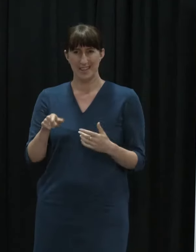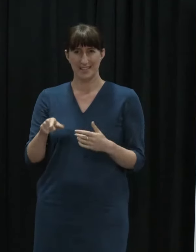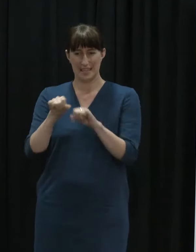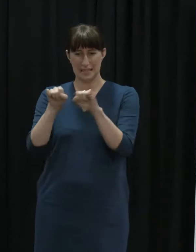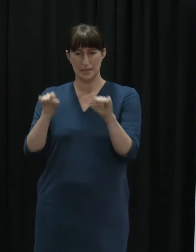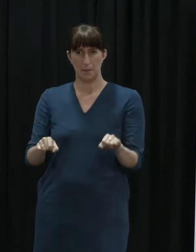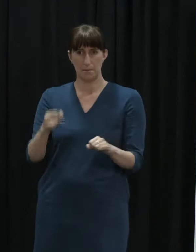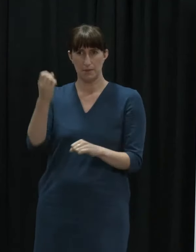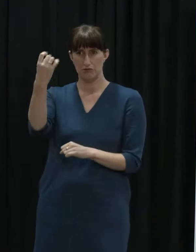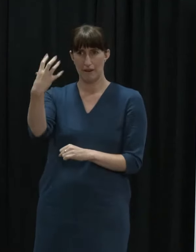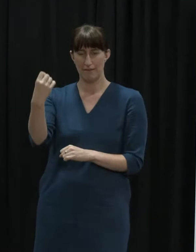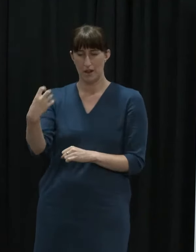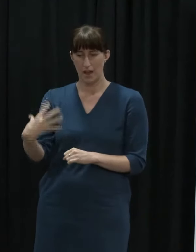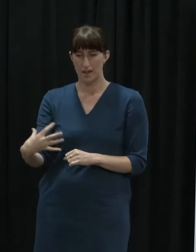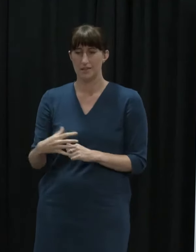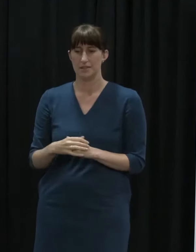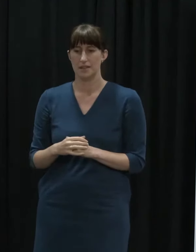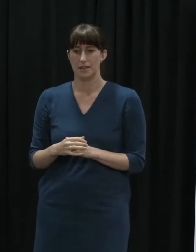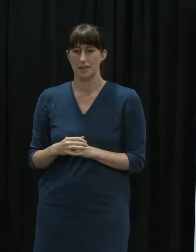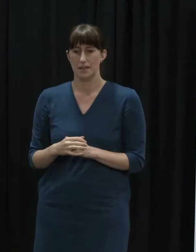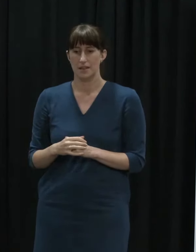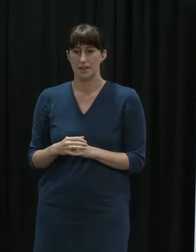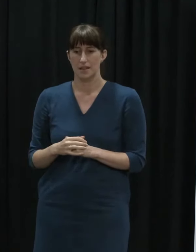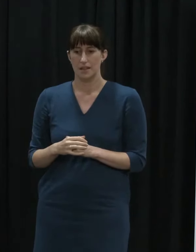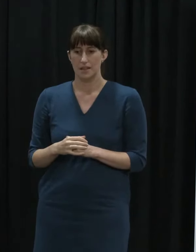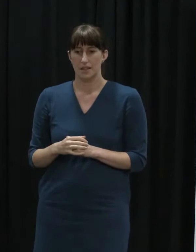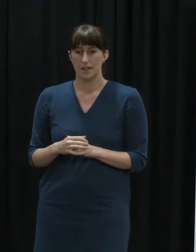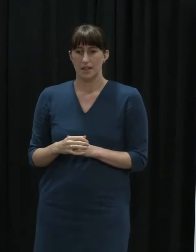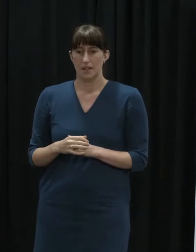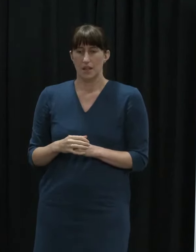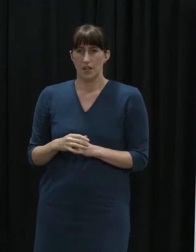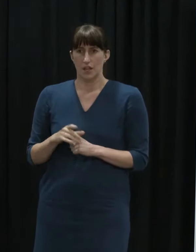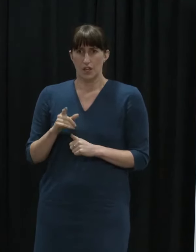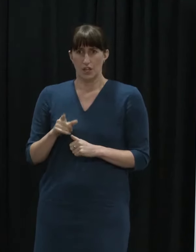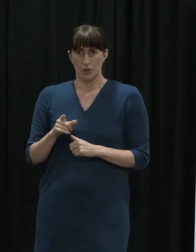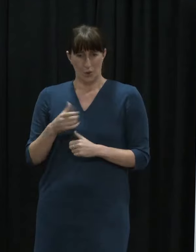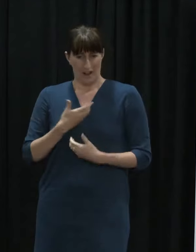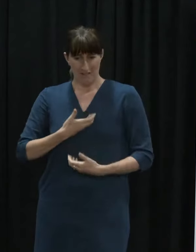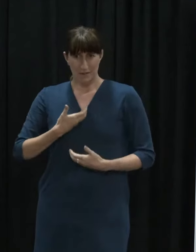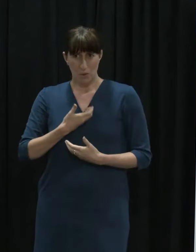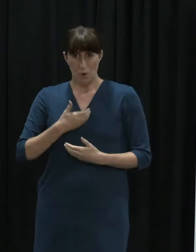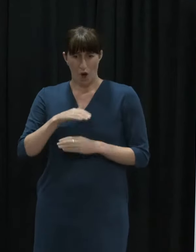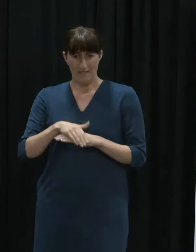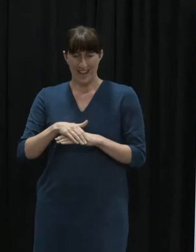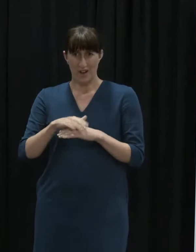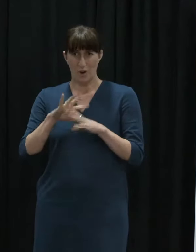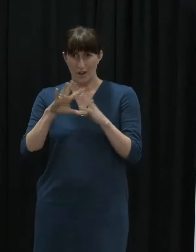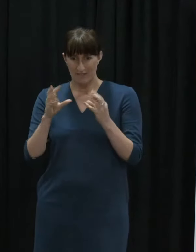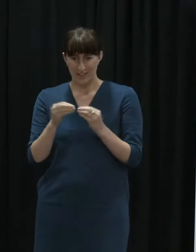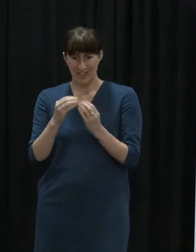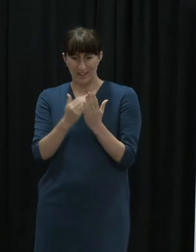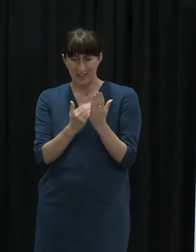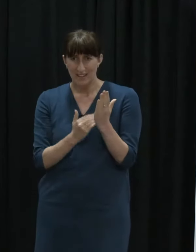Does it sit easily or heavily with you the notion of